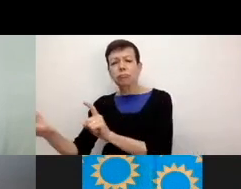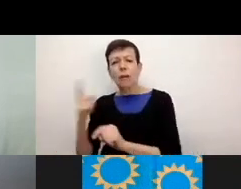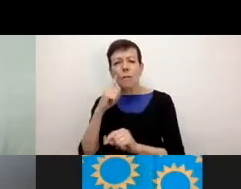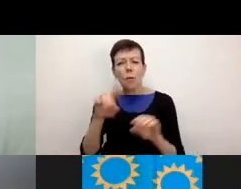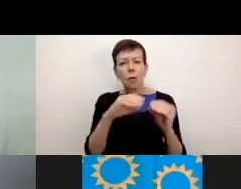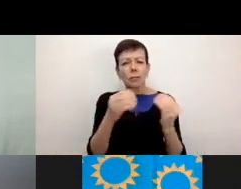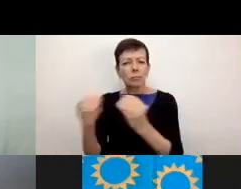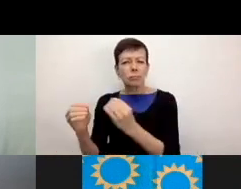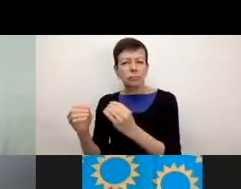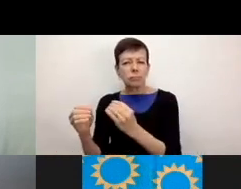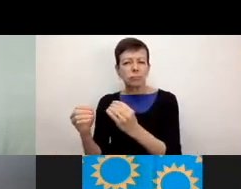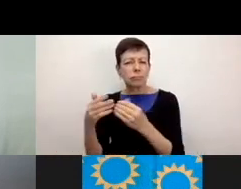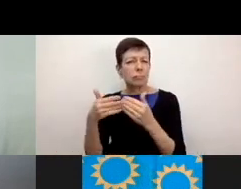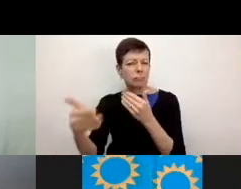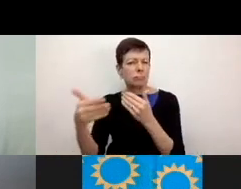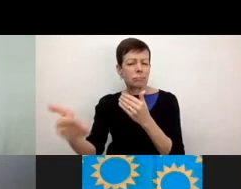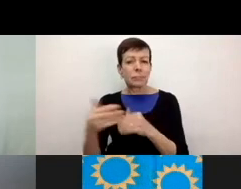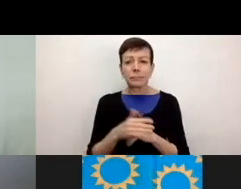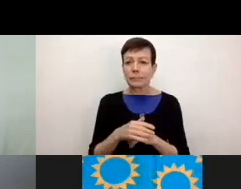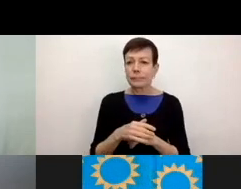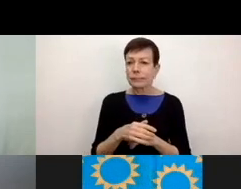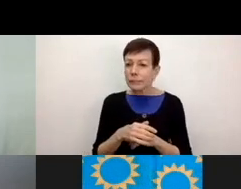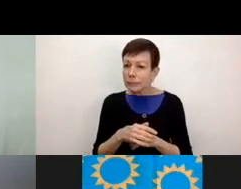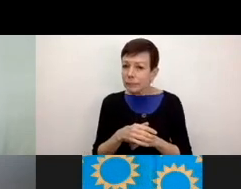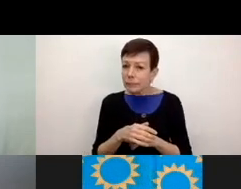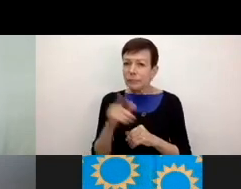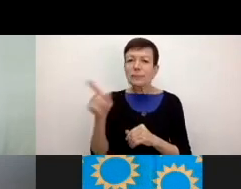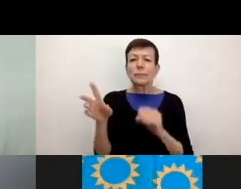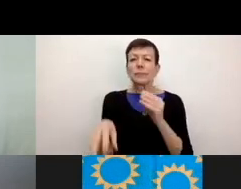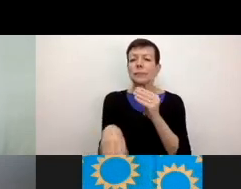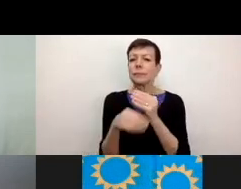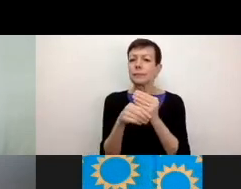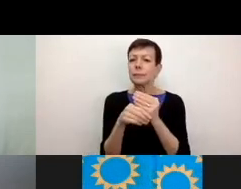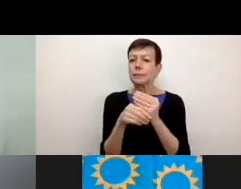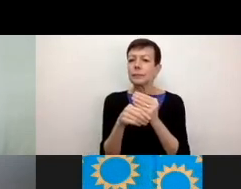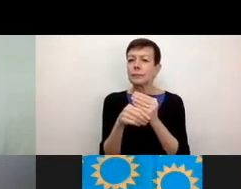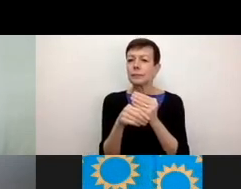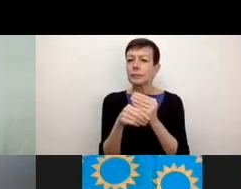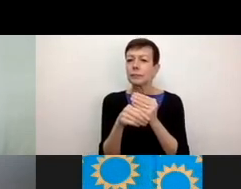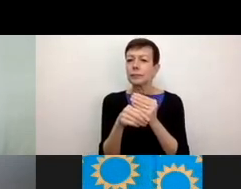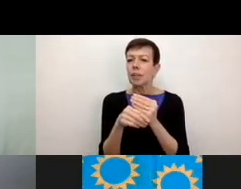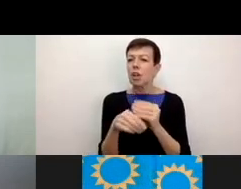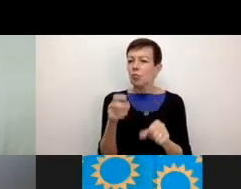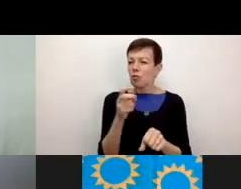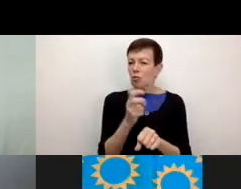And I think Mariela added on, it was difficult to collect responses from most volunteers